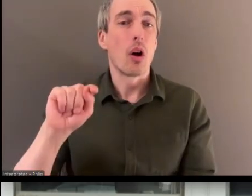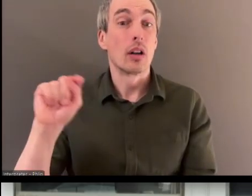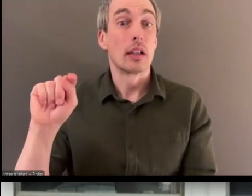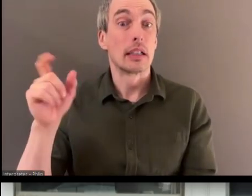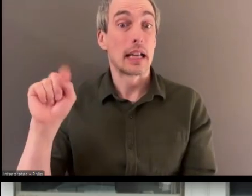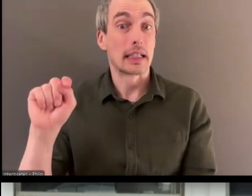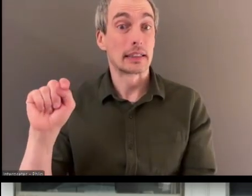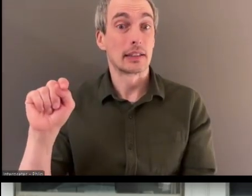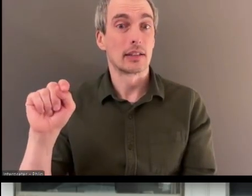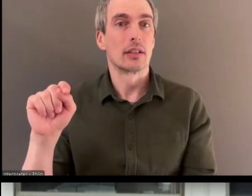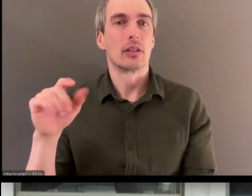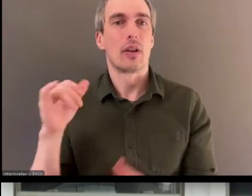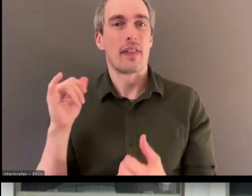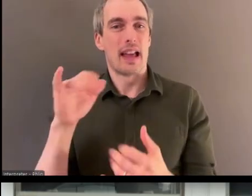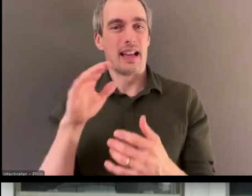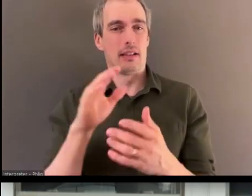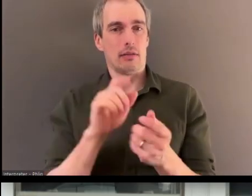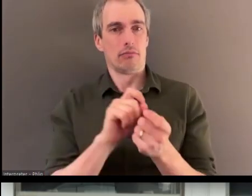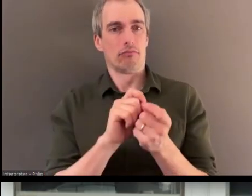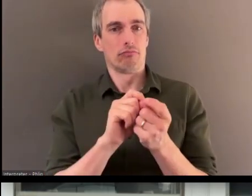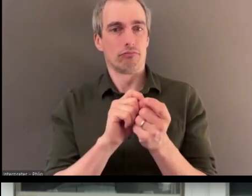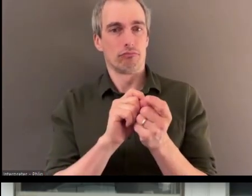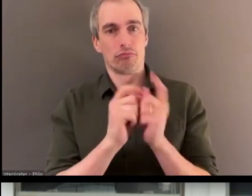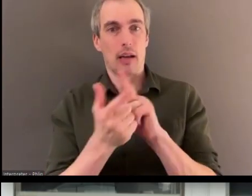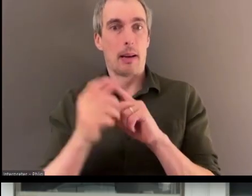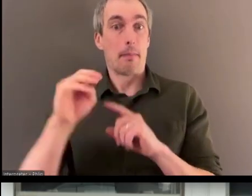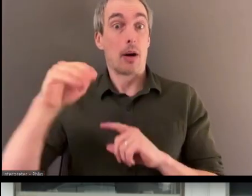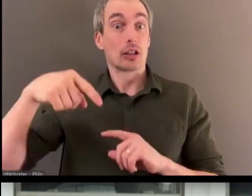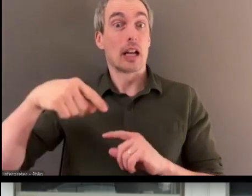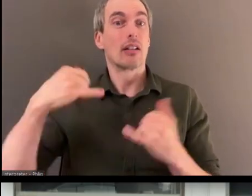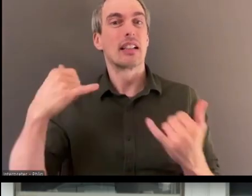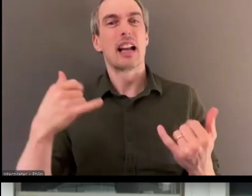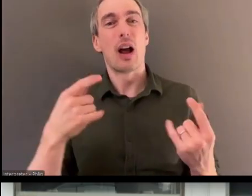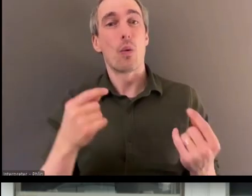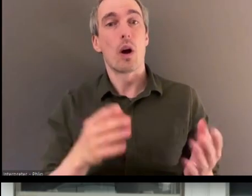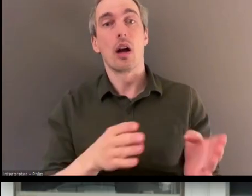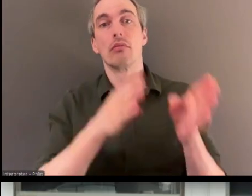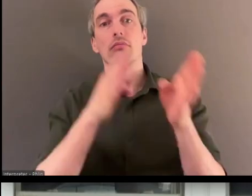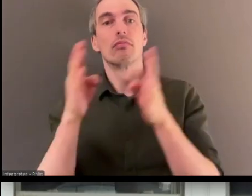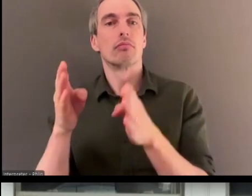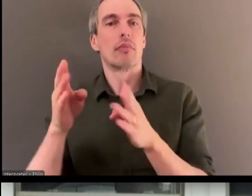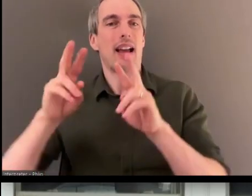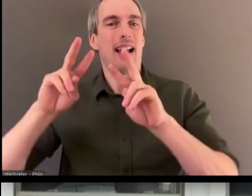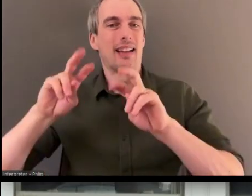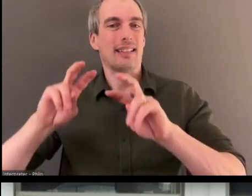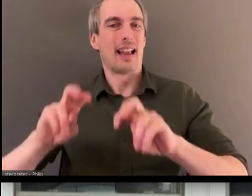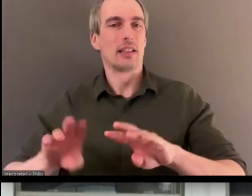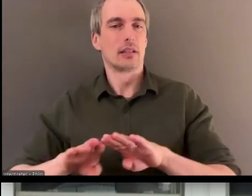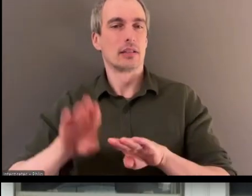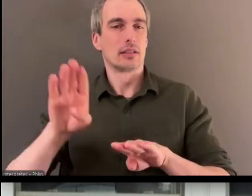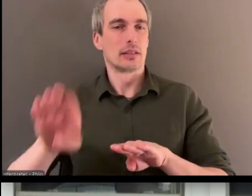The analysis step, and on the right-hand side, we have another panel.